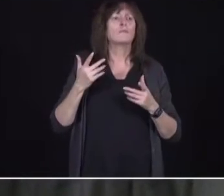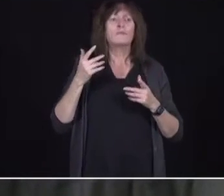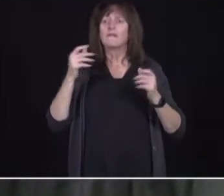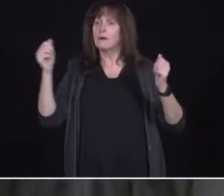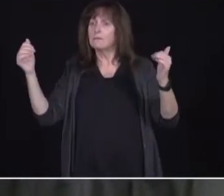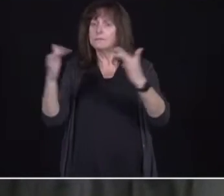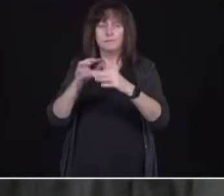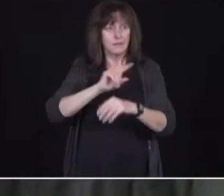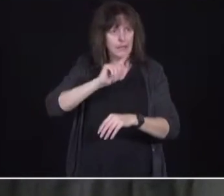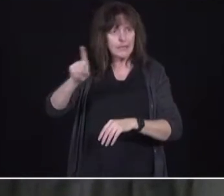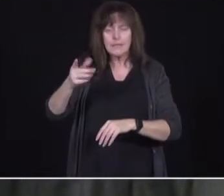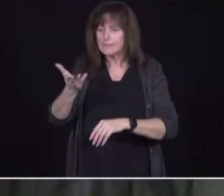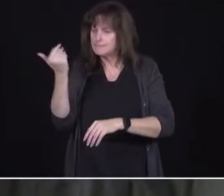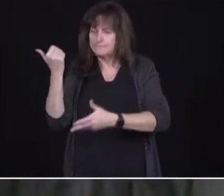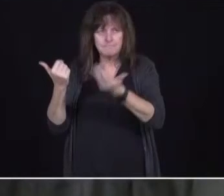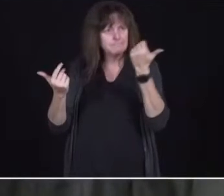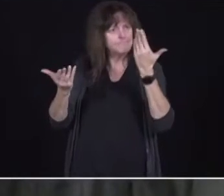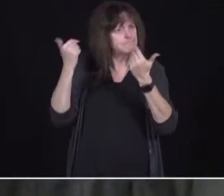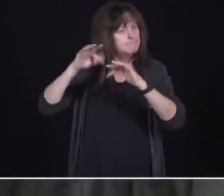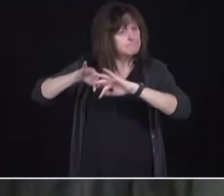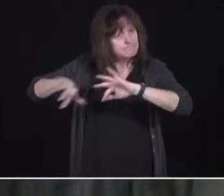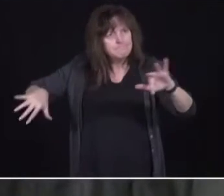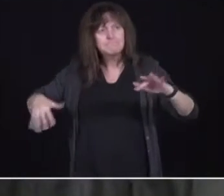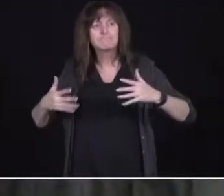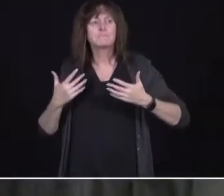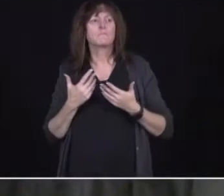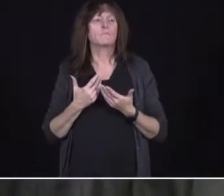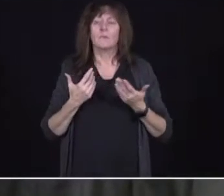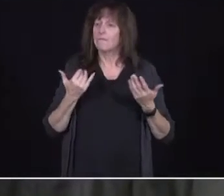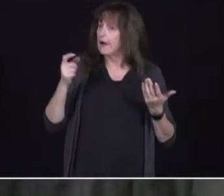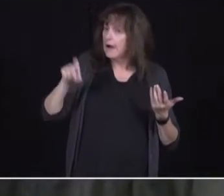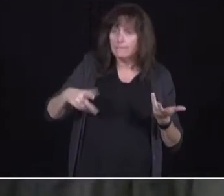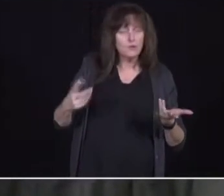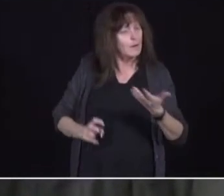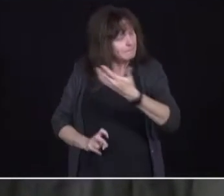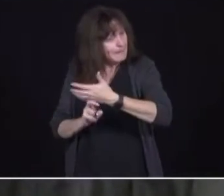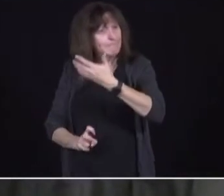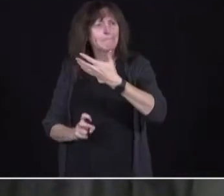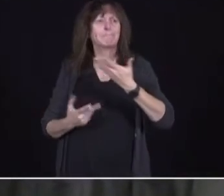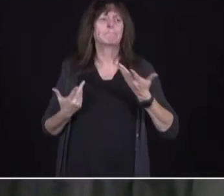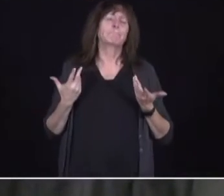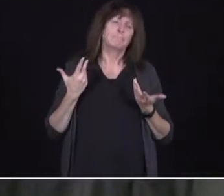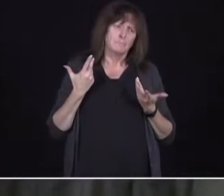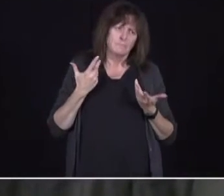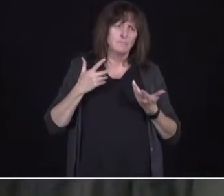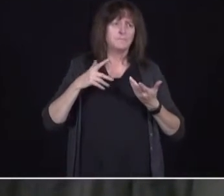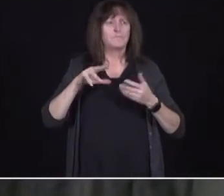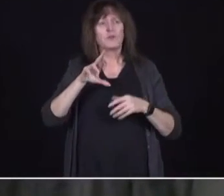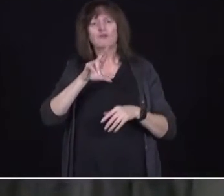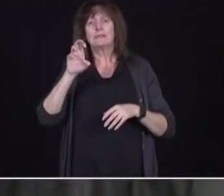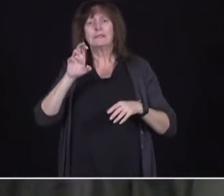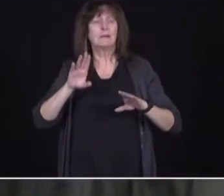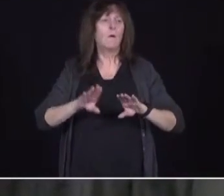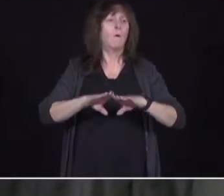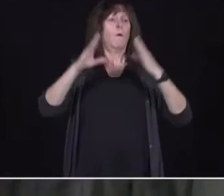disperse and laying fines when appropriate. The reopen Ontario act is very cheer. If you are not at your